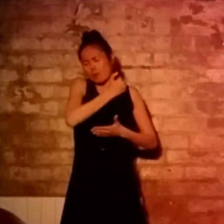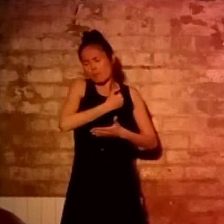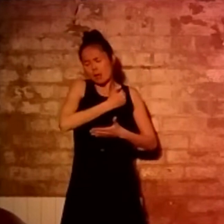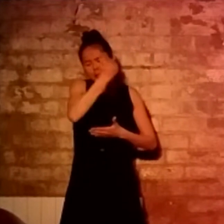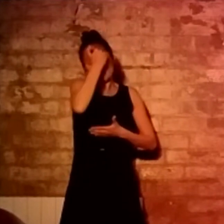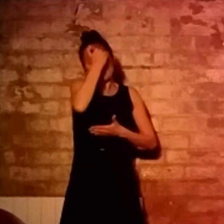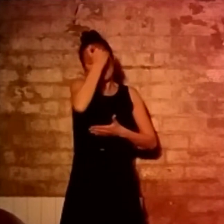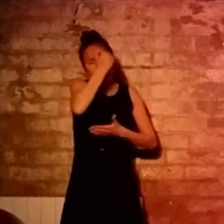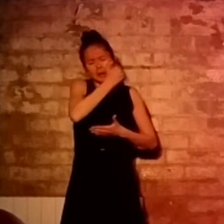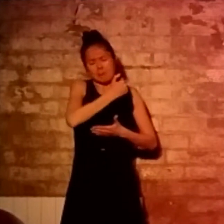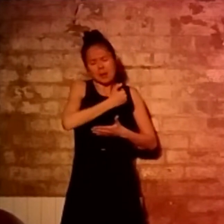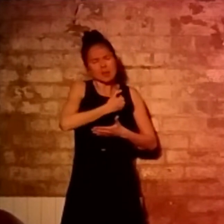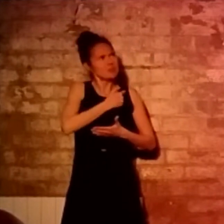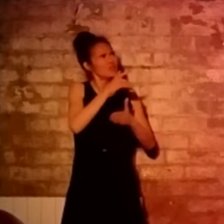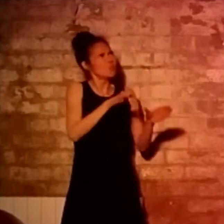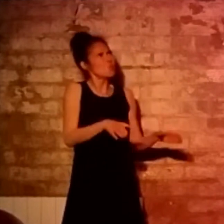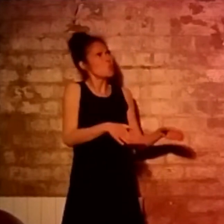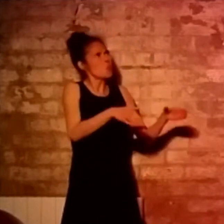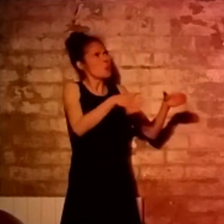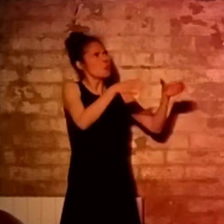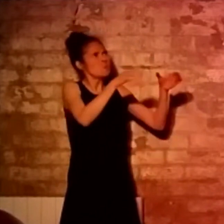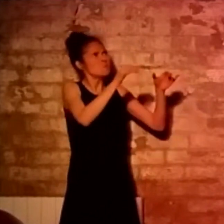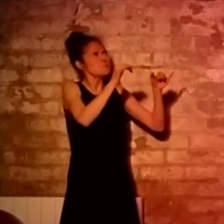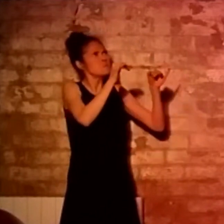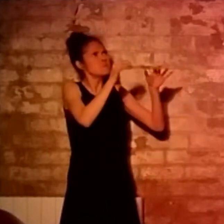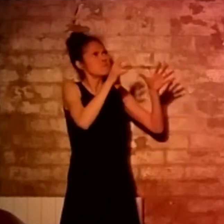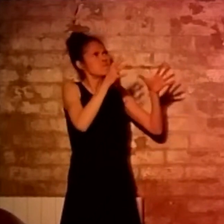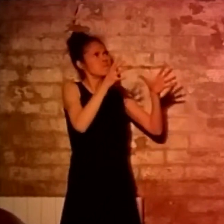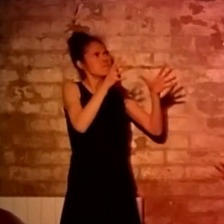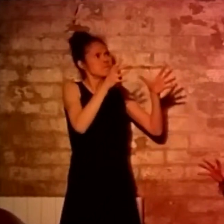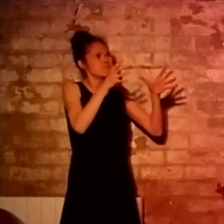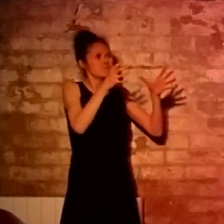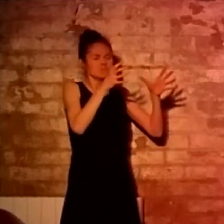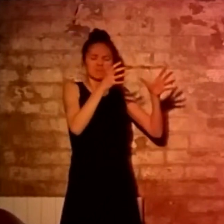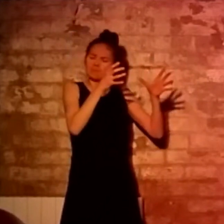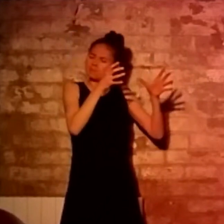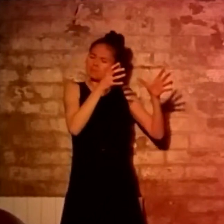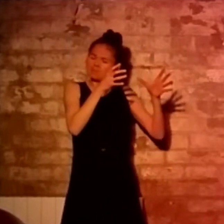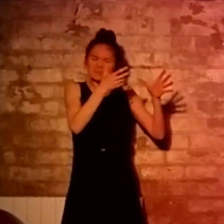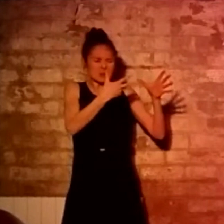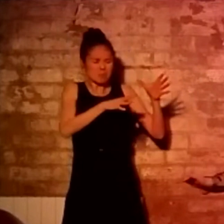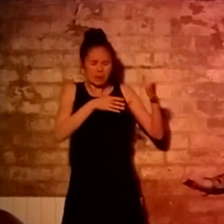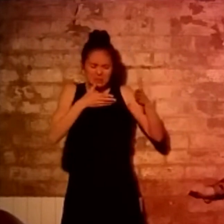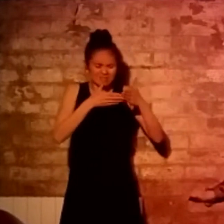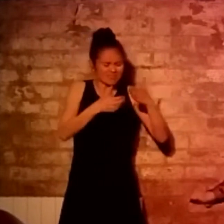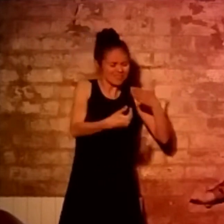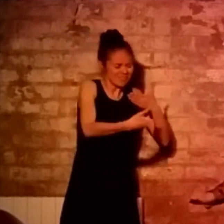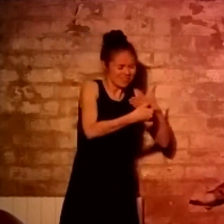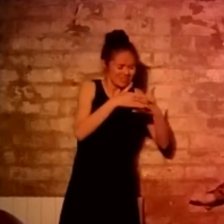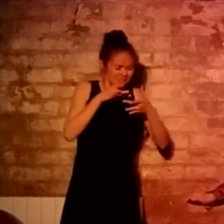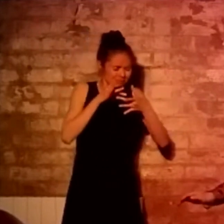Accursed walls. Barriers. Barricades. Boundaries.